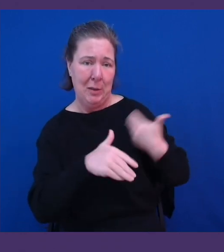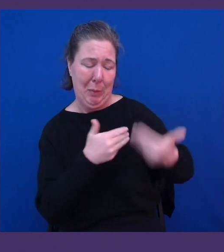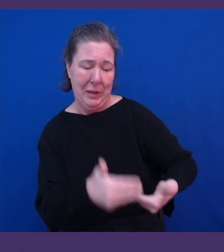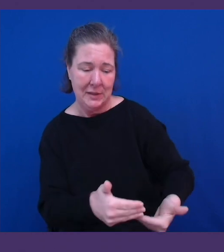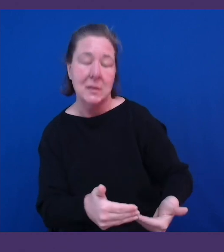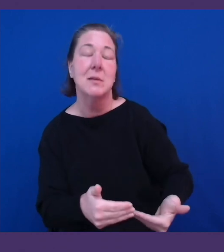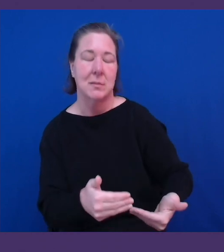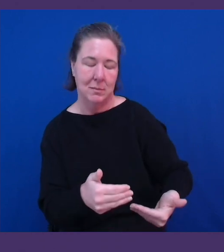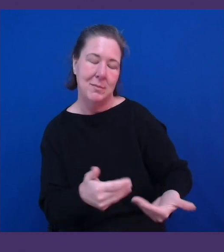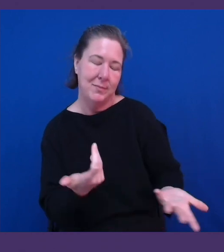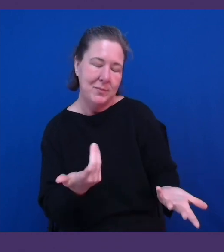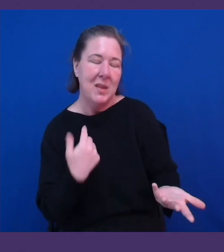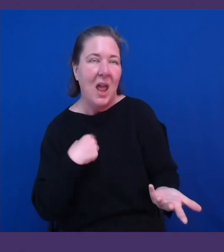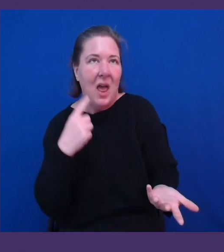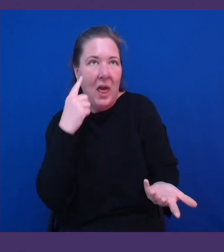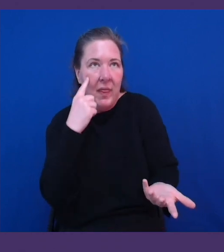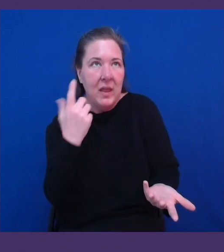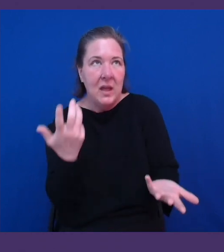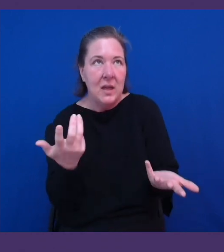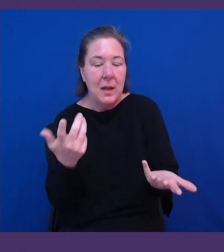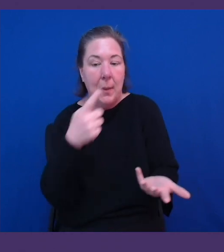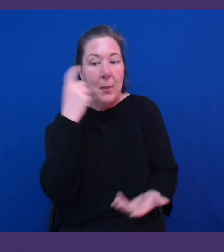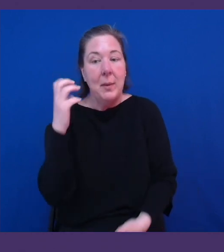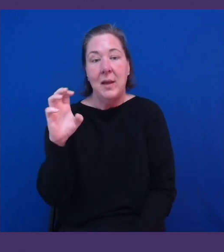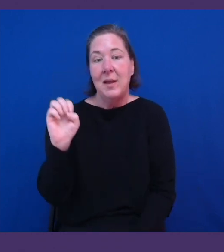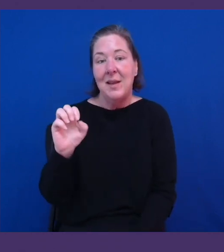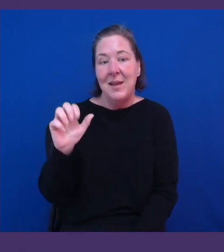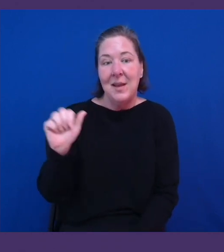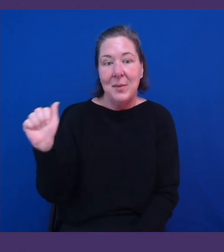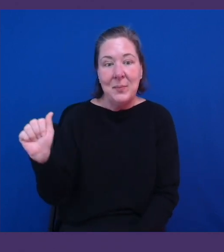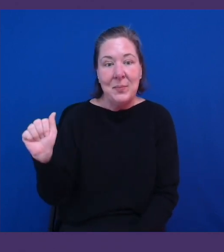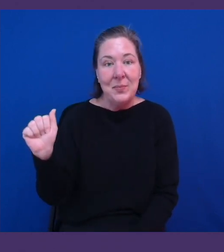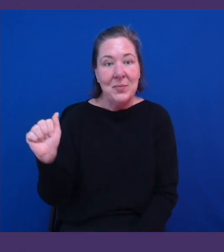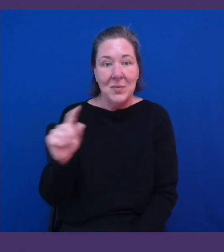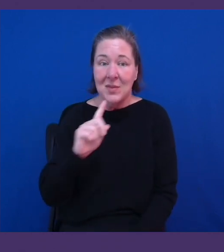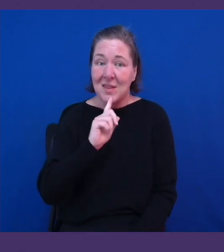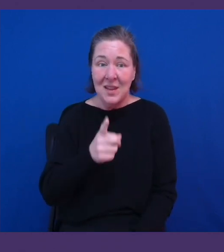And I think because the EAA essentially represents